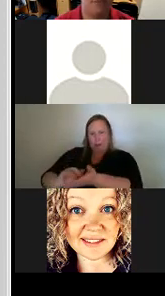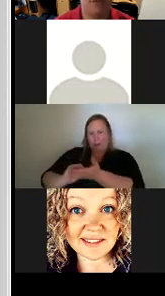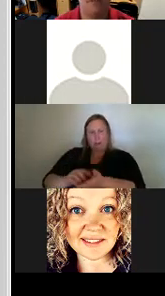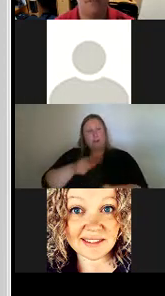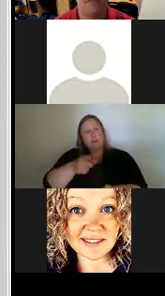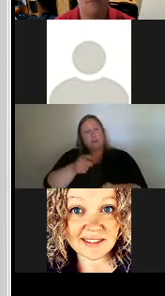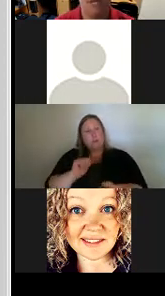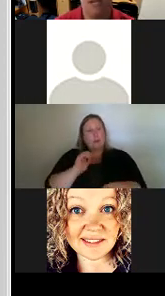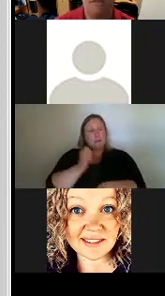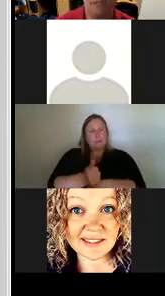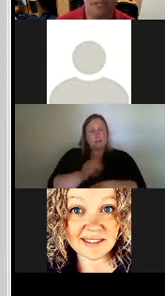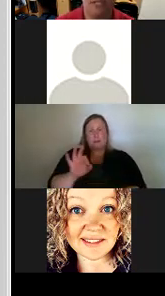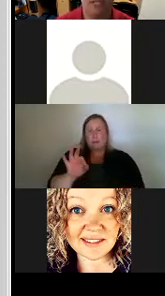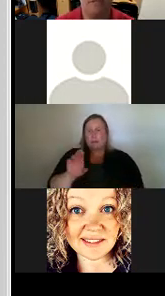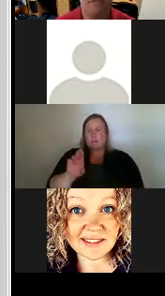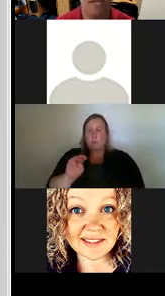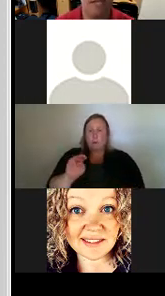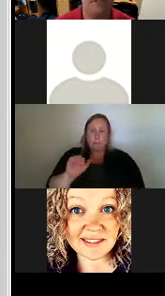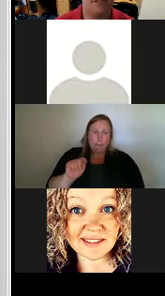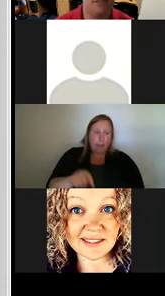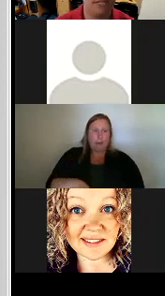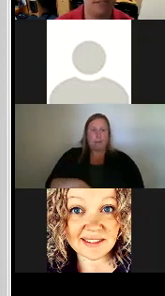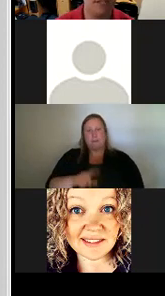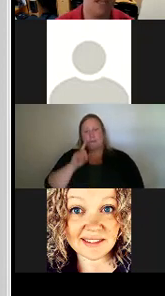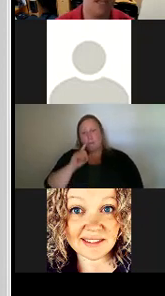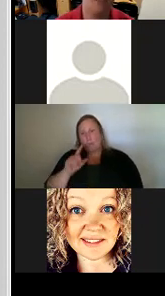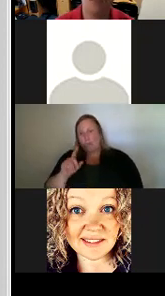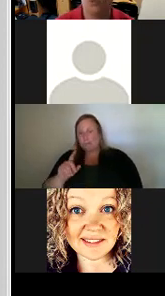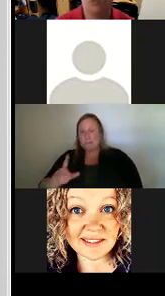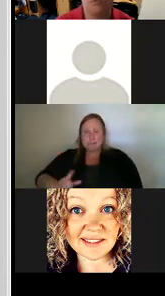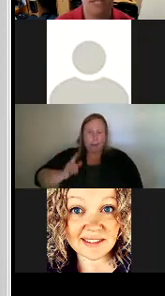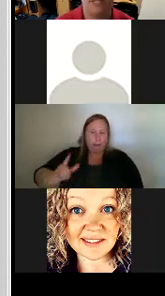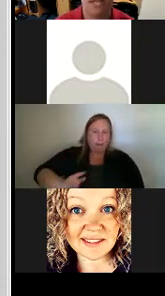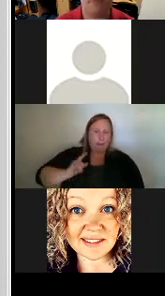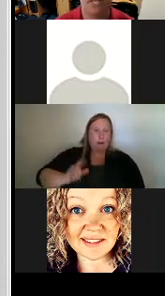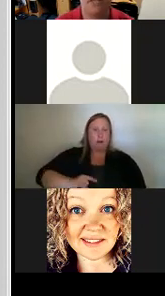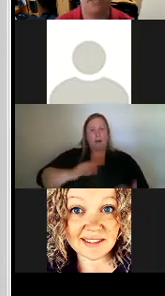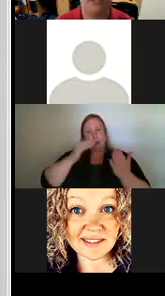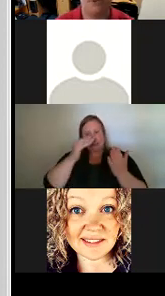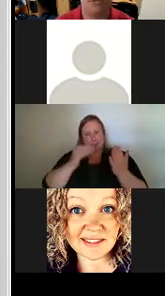THERE ARE A NUMBER OF FORMATTING FOR HEADINGS AND LISTS BUILT INTO THE APPLICATION.